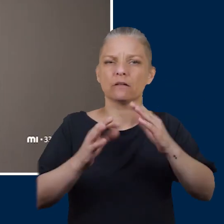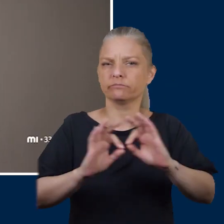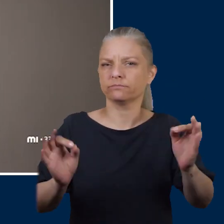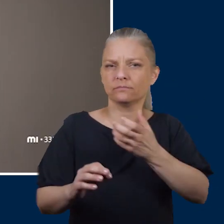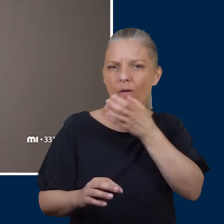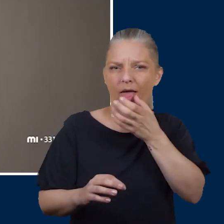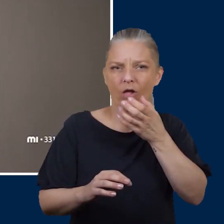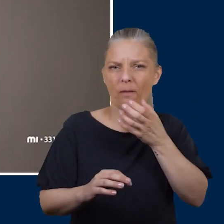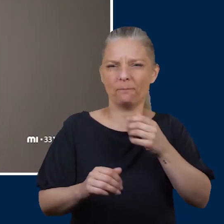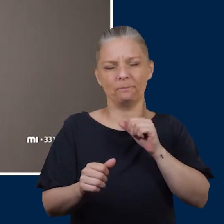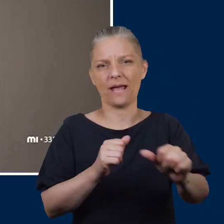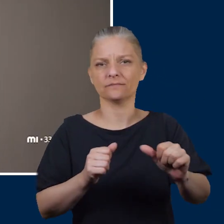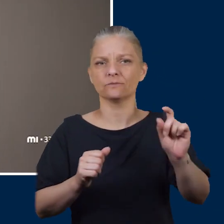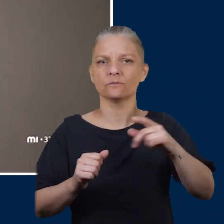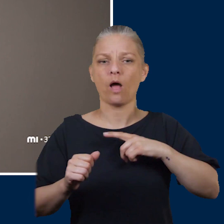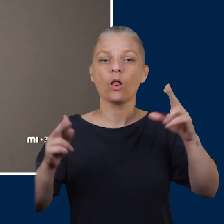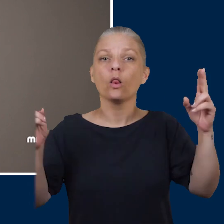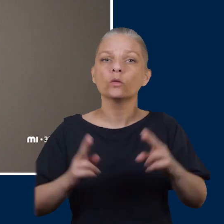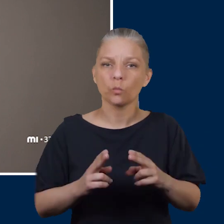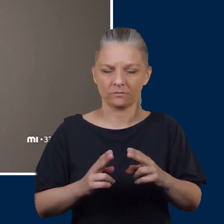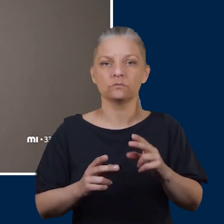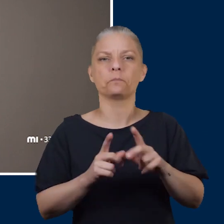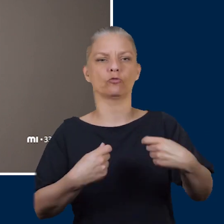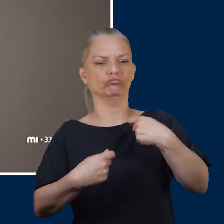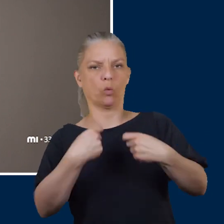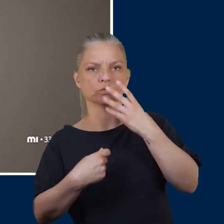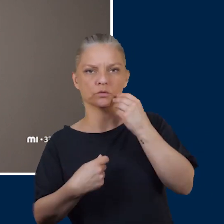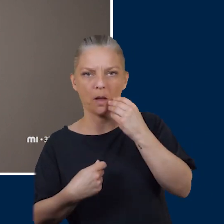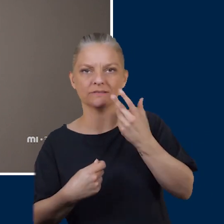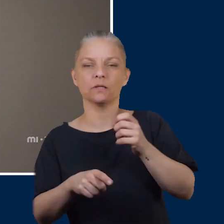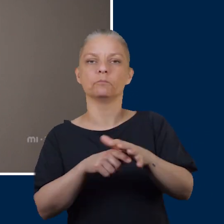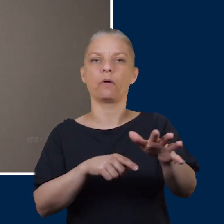much better control over your diabetes blood pressure and cholesterol levels.